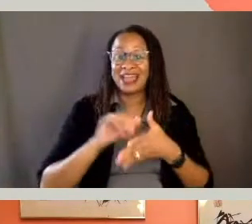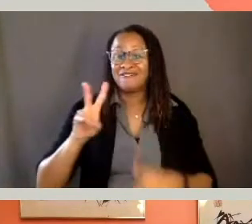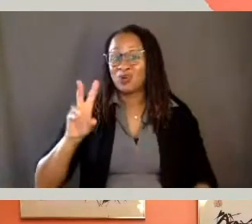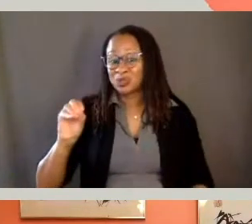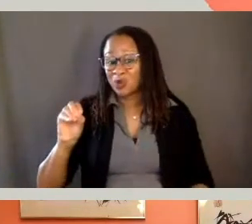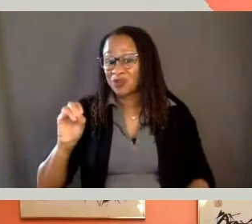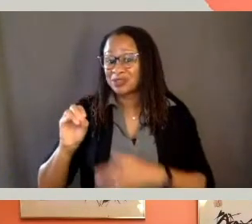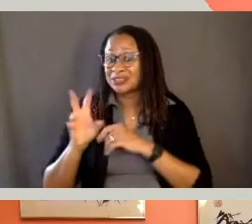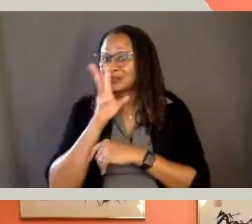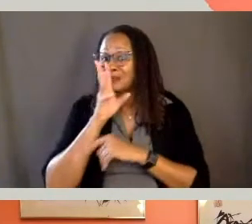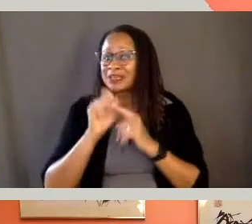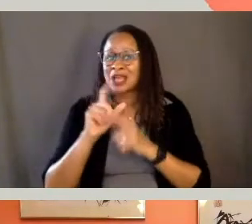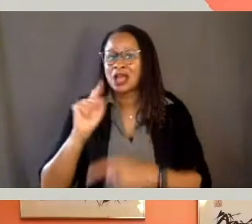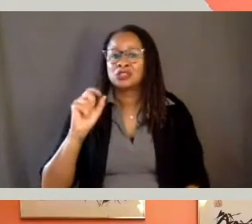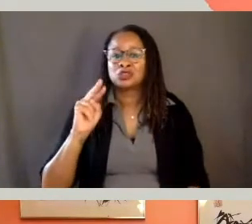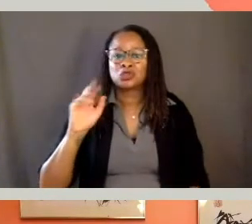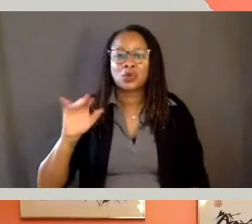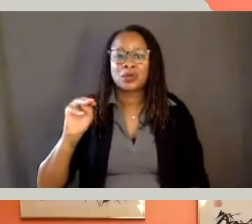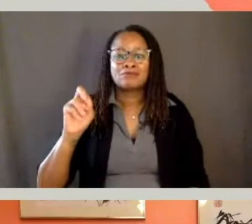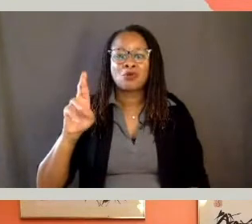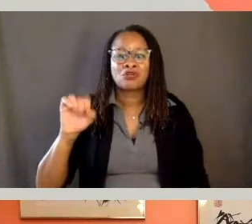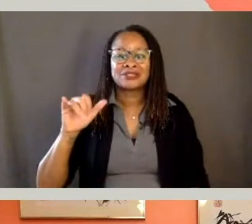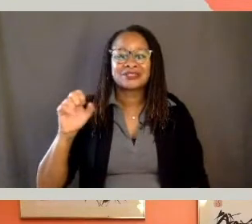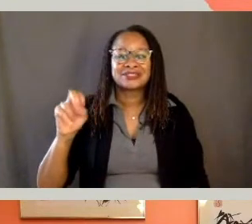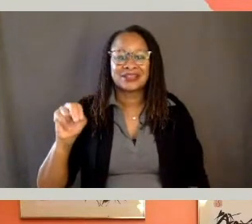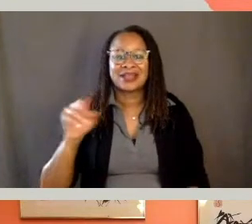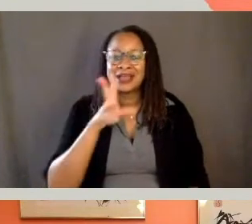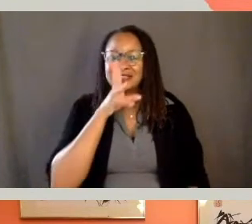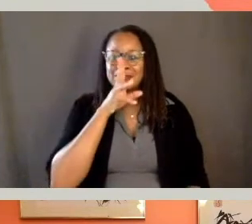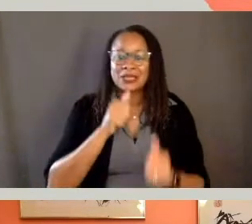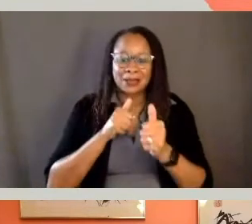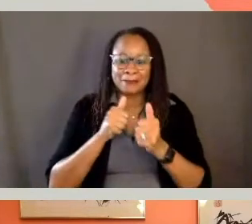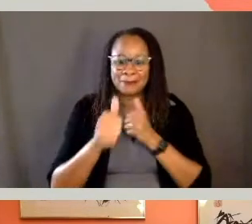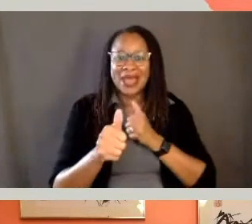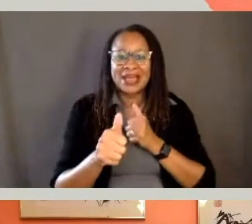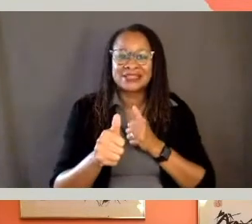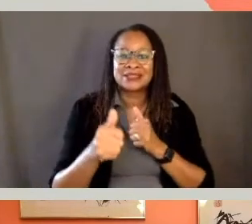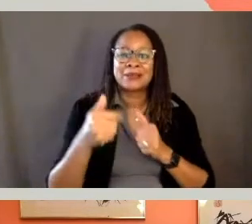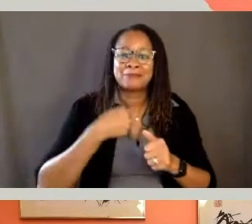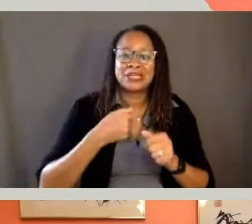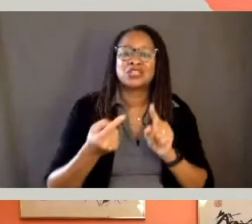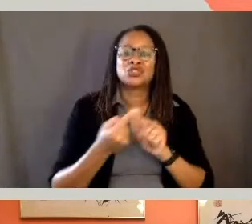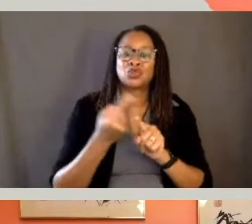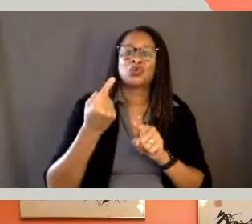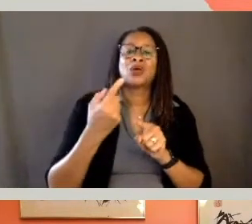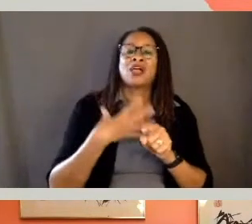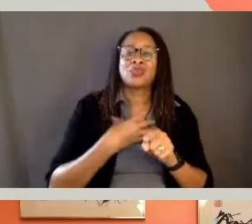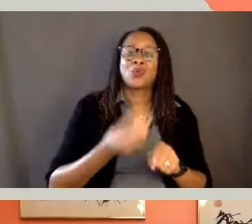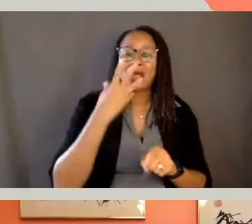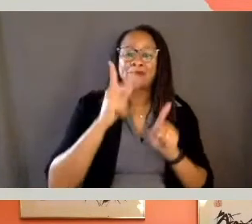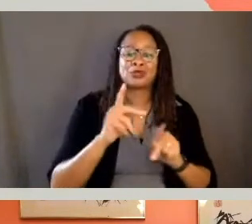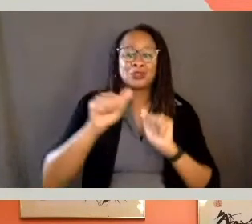what Tony Morrissey I would say speaking, past me to the White person your seeing behind me.